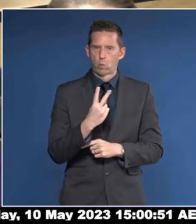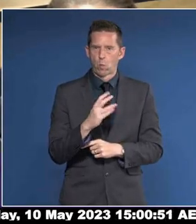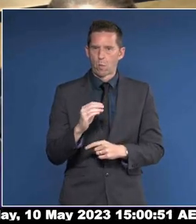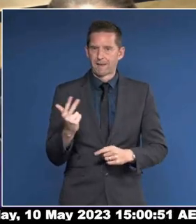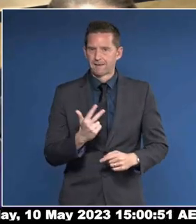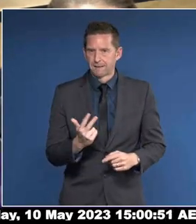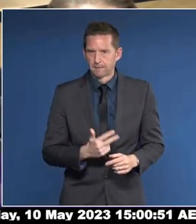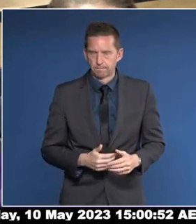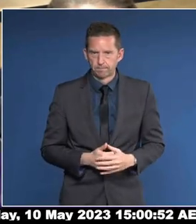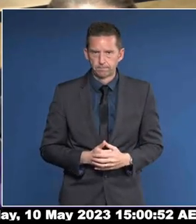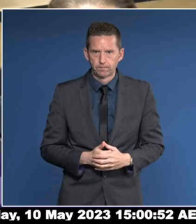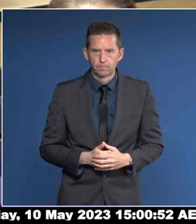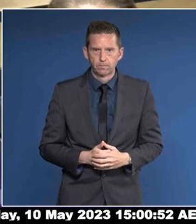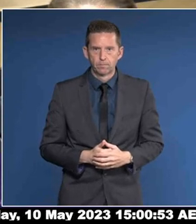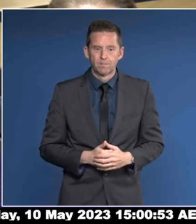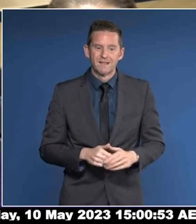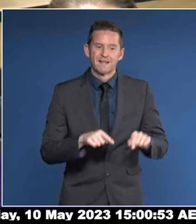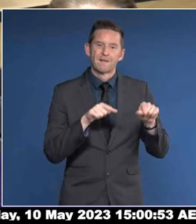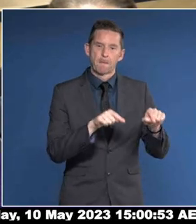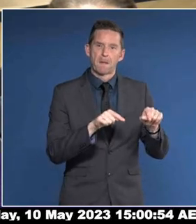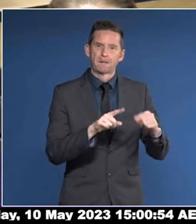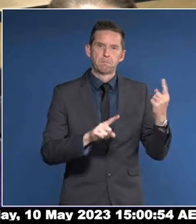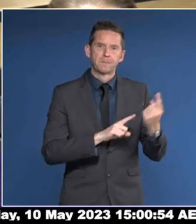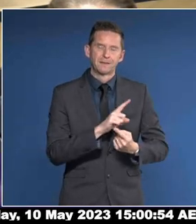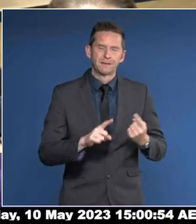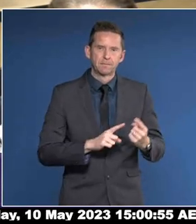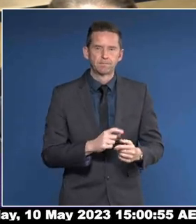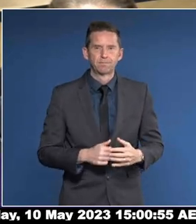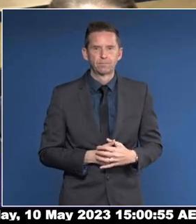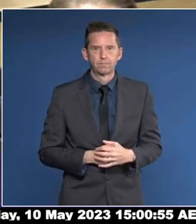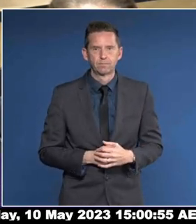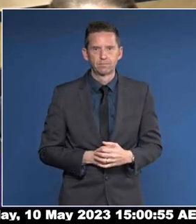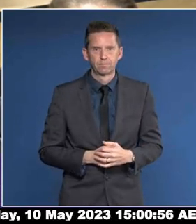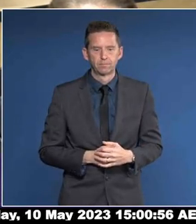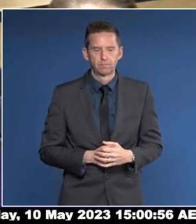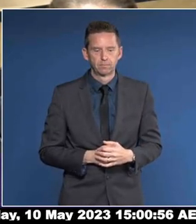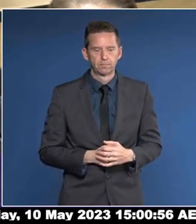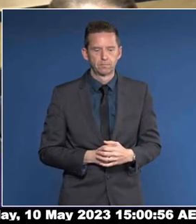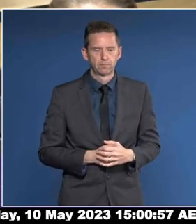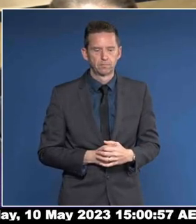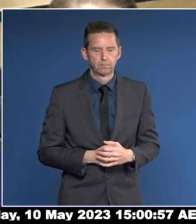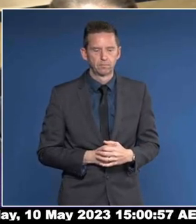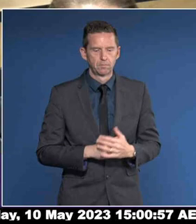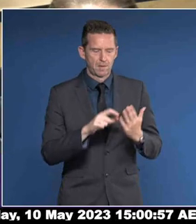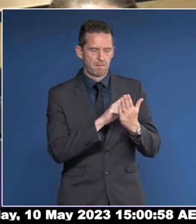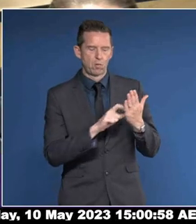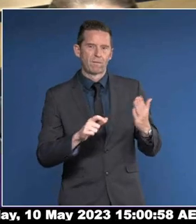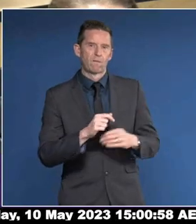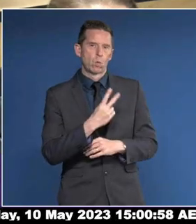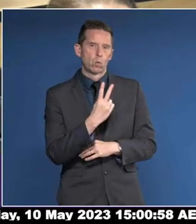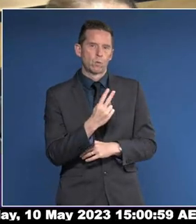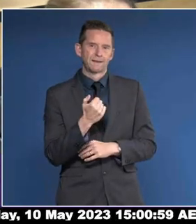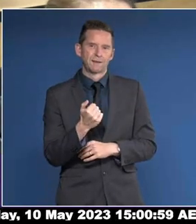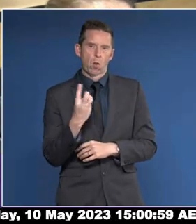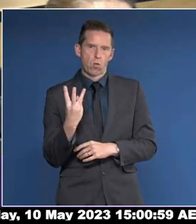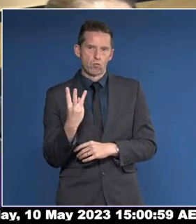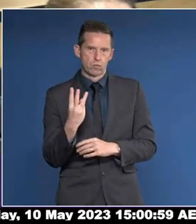And at that particular meeting - and this is at paragraph 263 of the agreed facts -